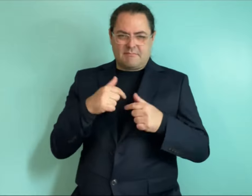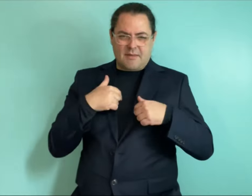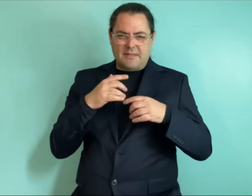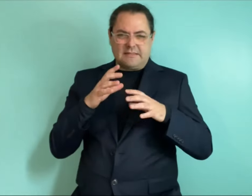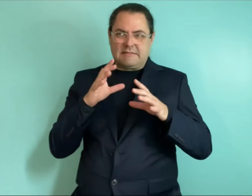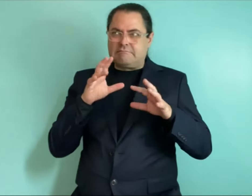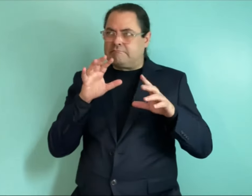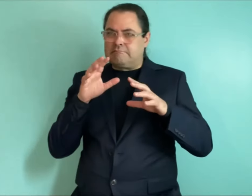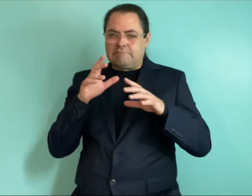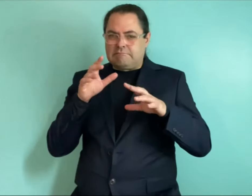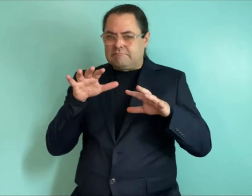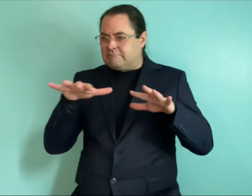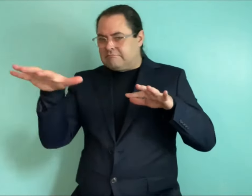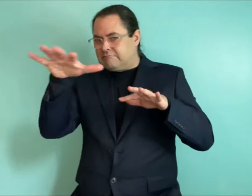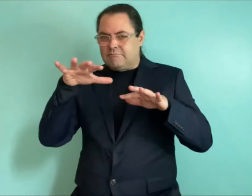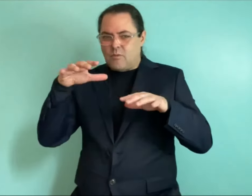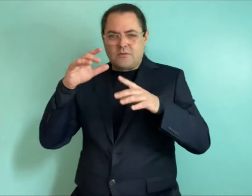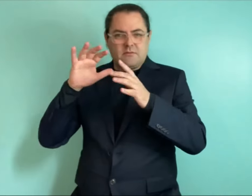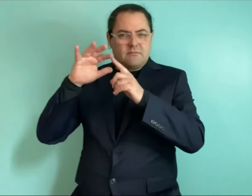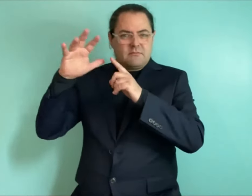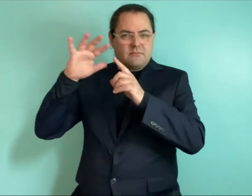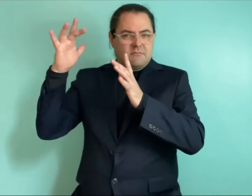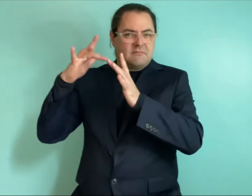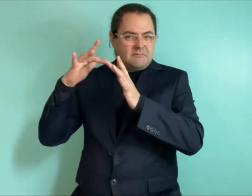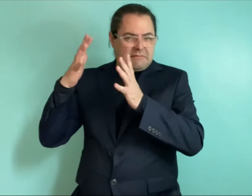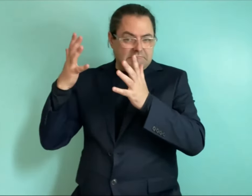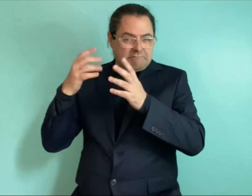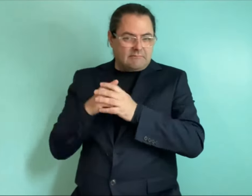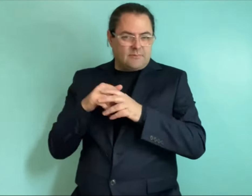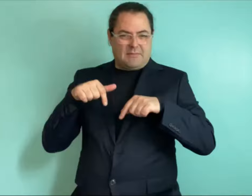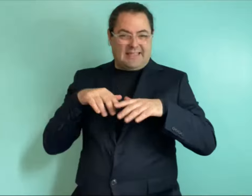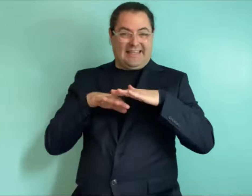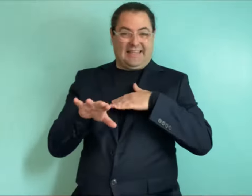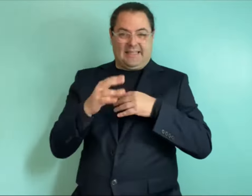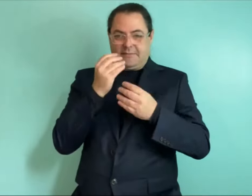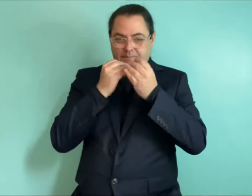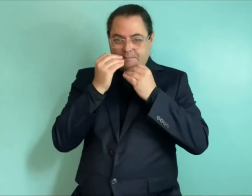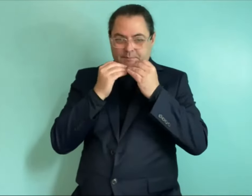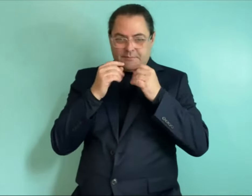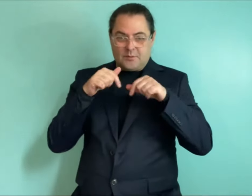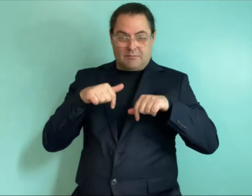12:10:28 office setting. So I go to somewhere in a restaurant, so I have to show my background